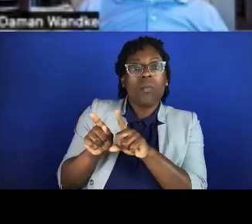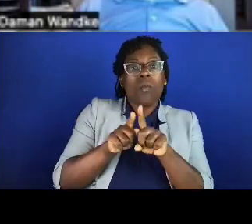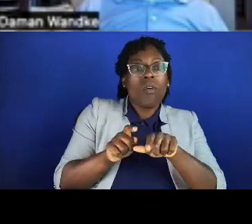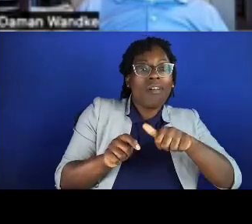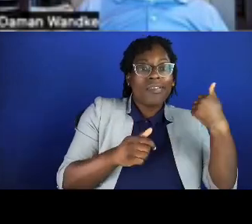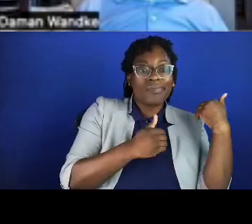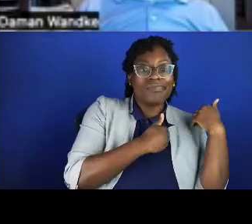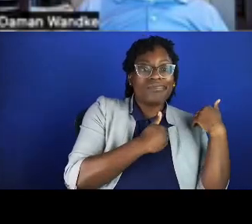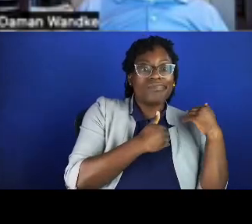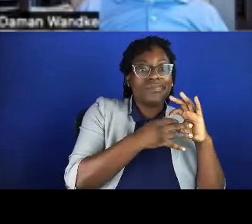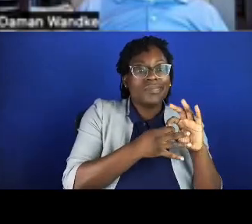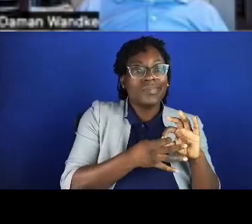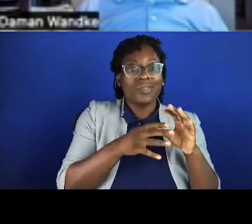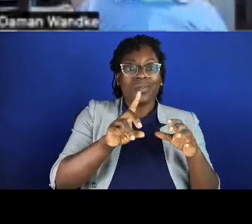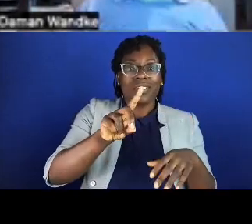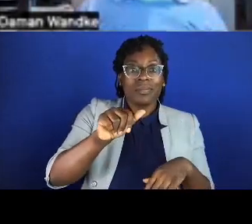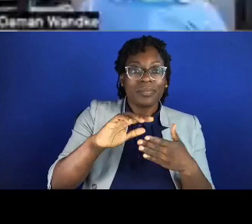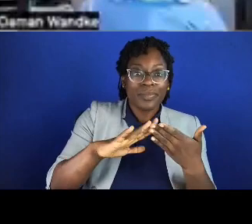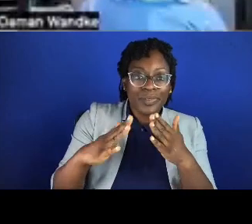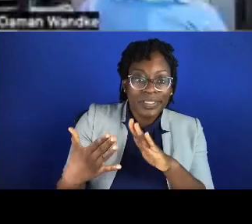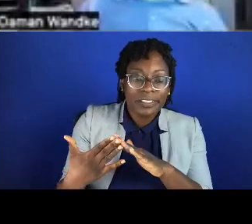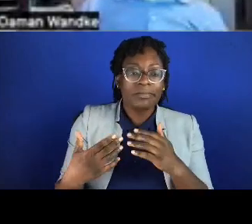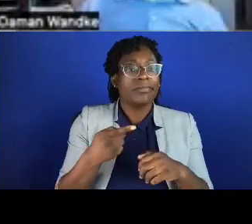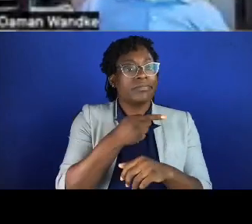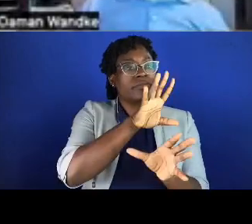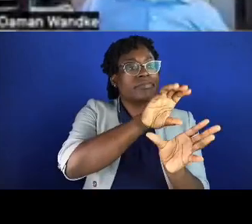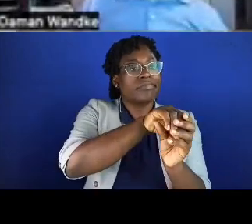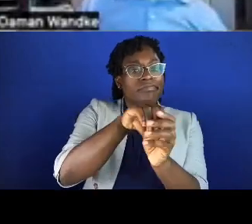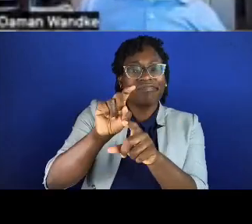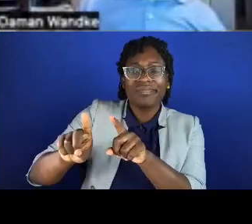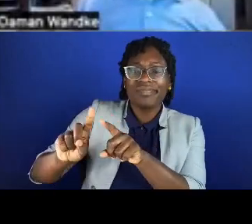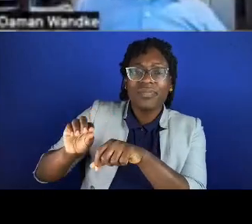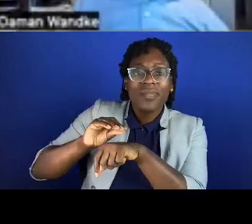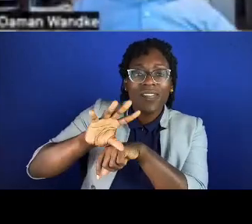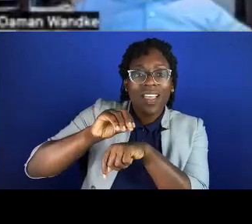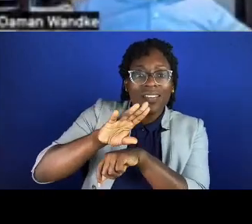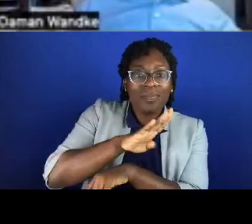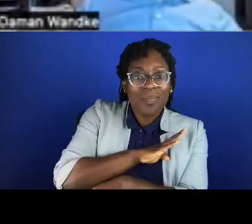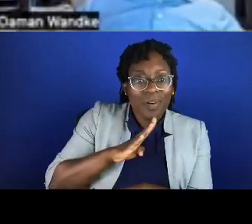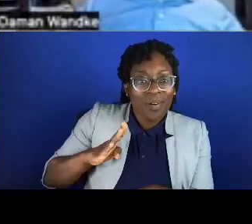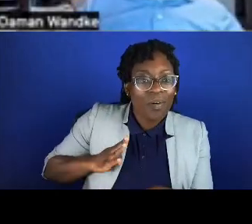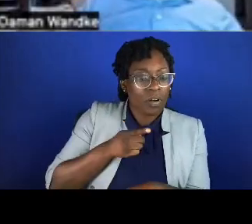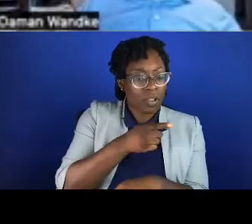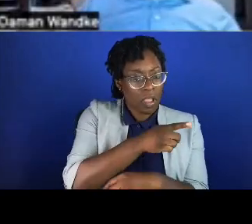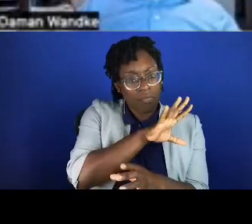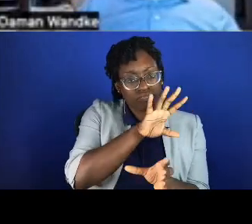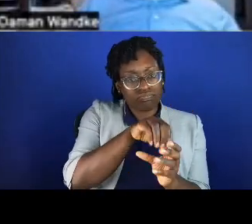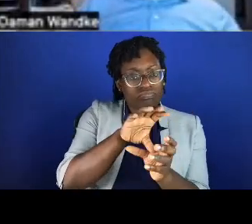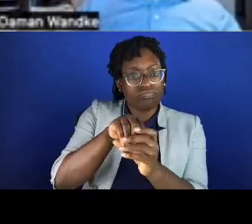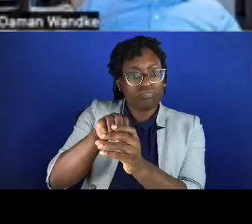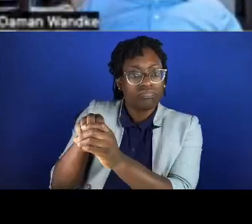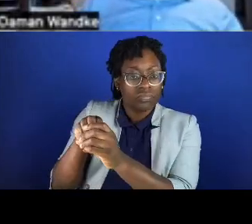Daman is greatly involved in the disability community. Daman serves on multiple advisory